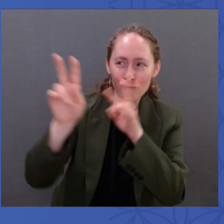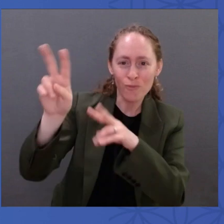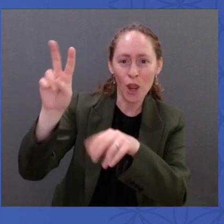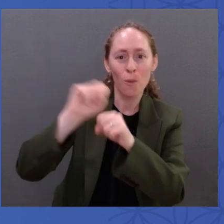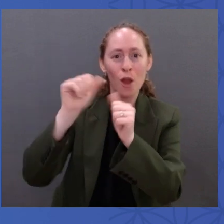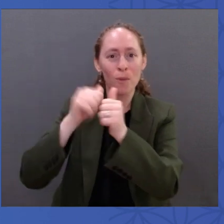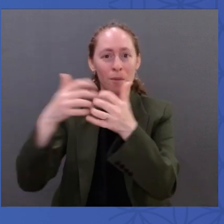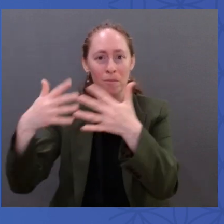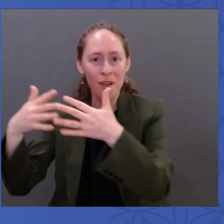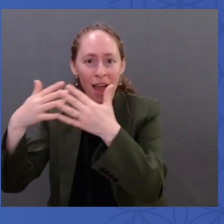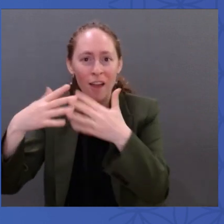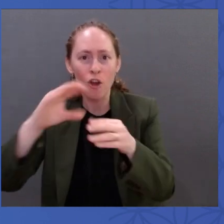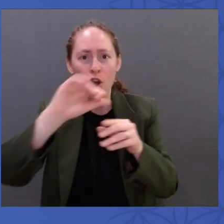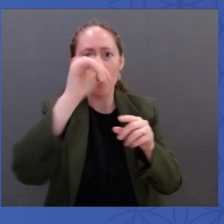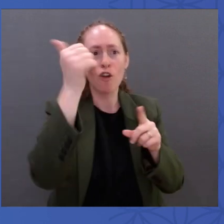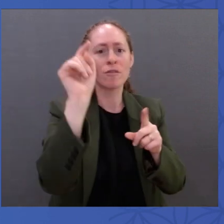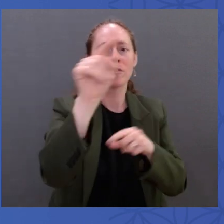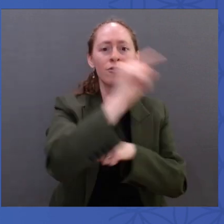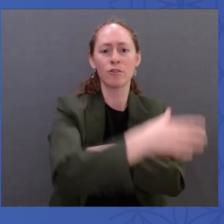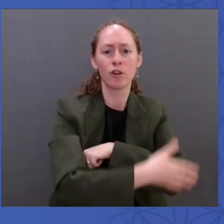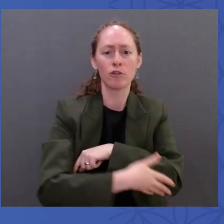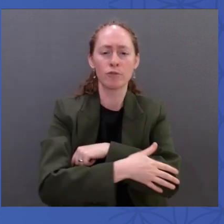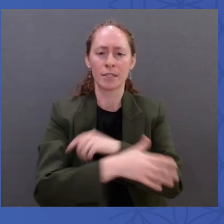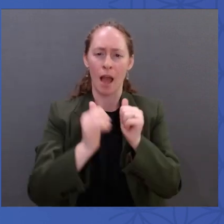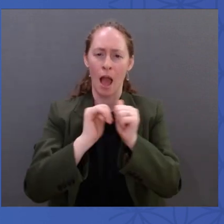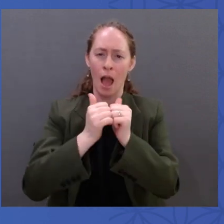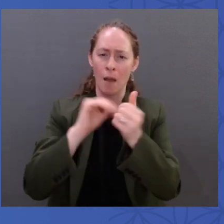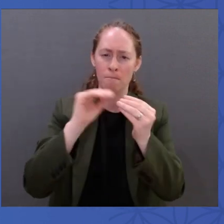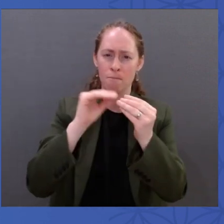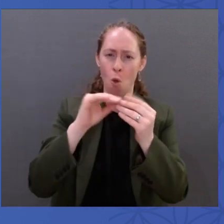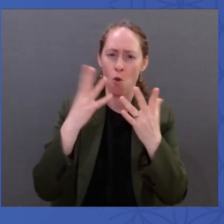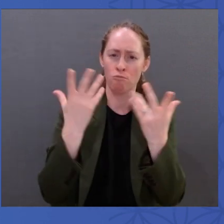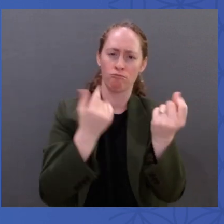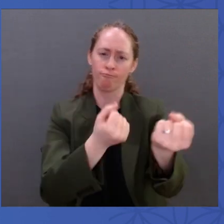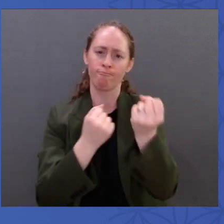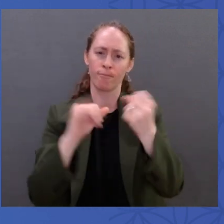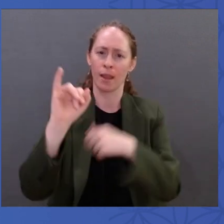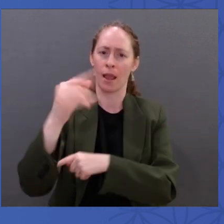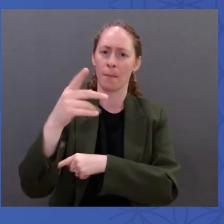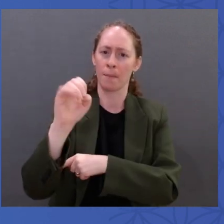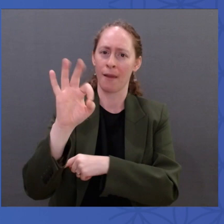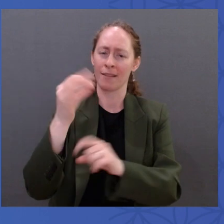And we hope that in due course it will lead on to even greater and more ambitious economic engagement